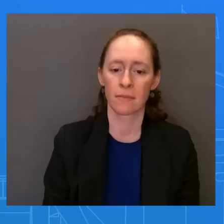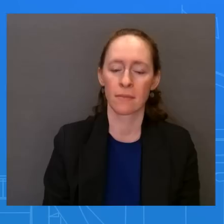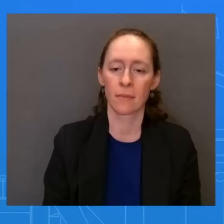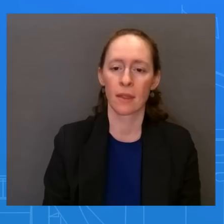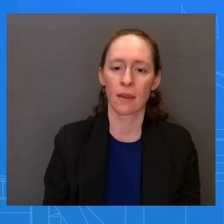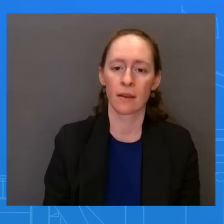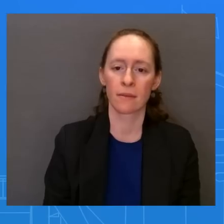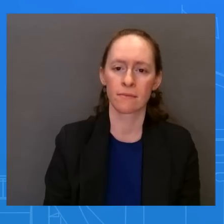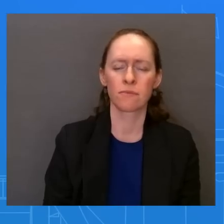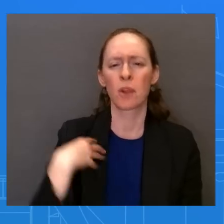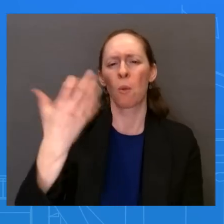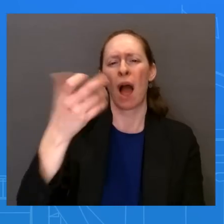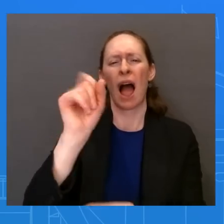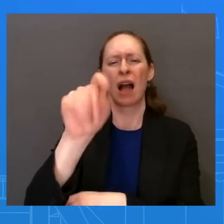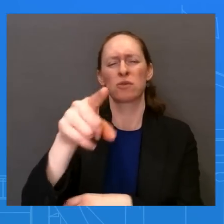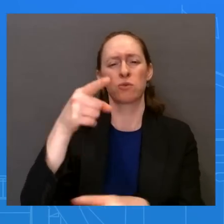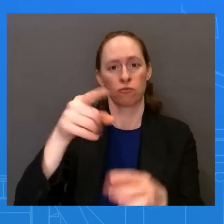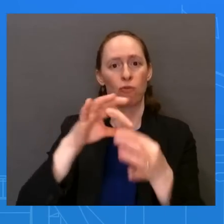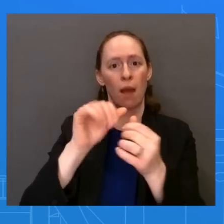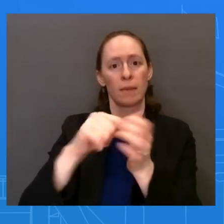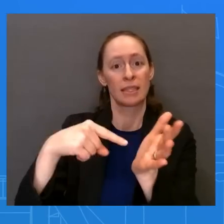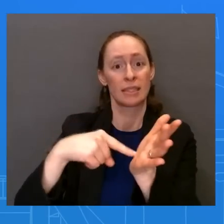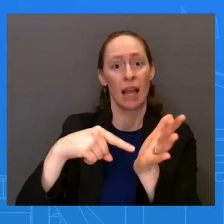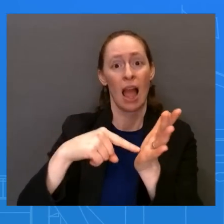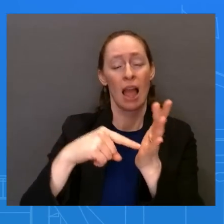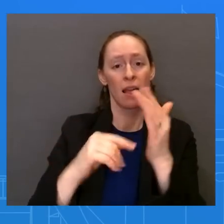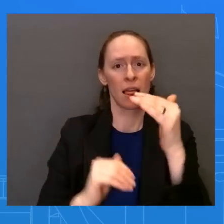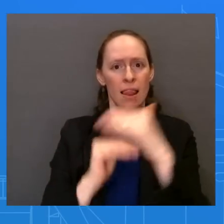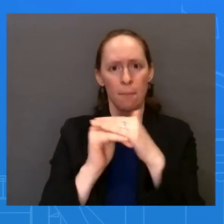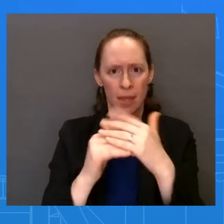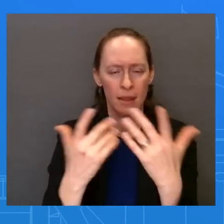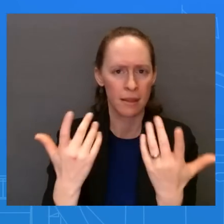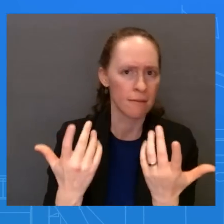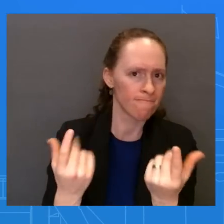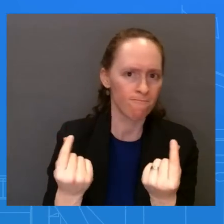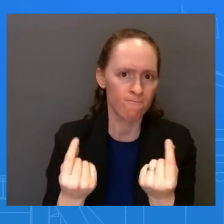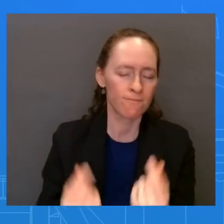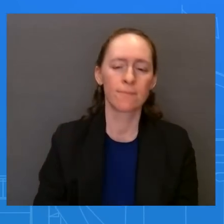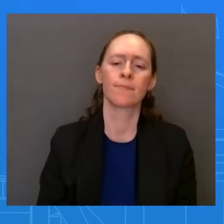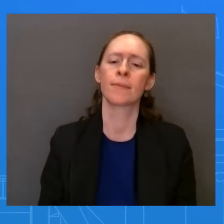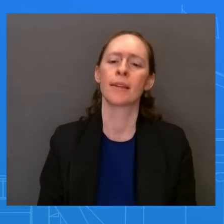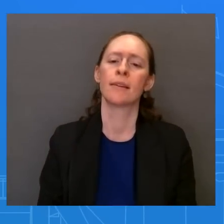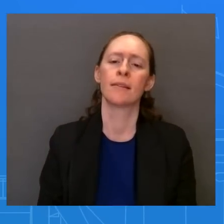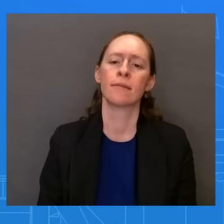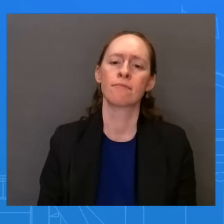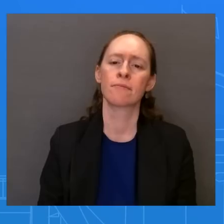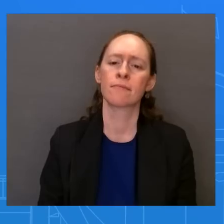Is there any way that the President would be willing --